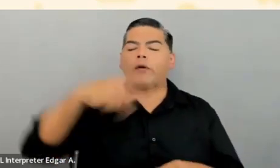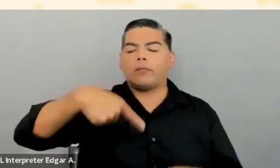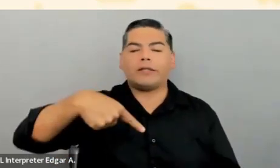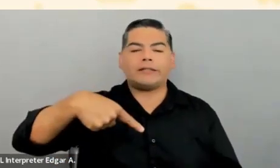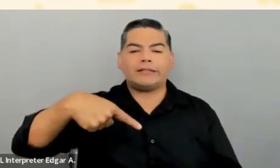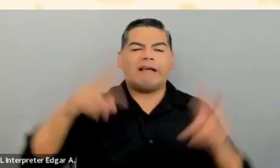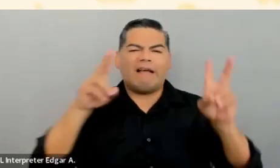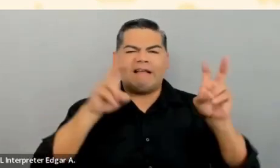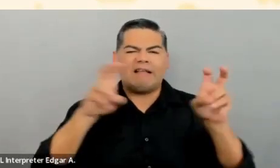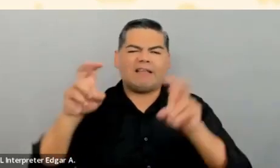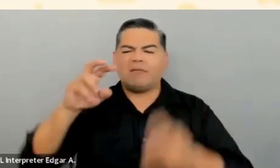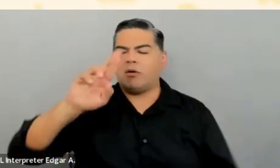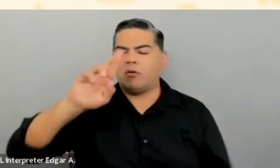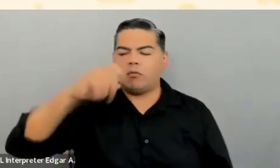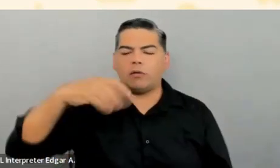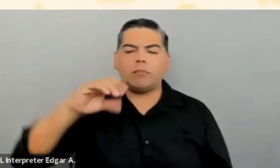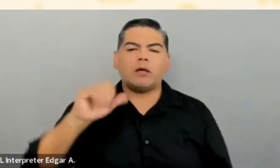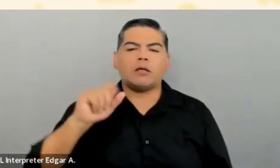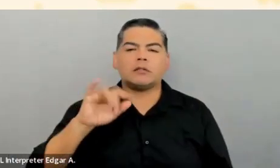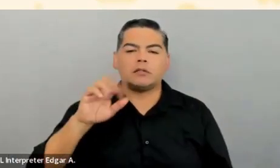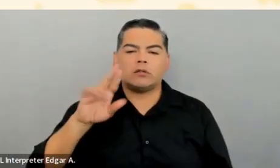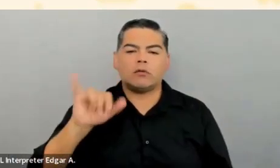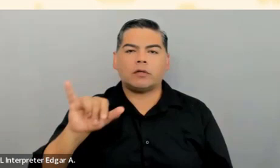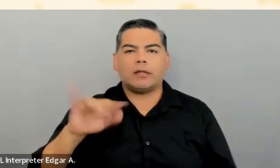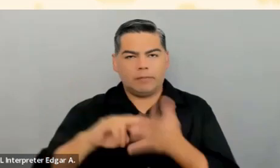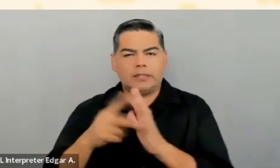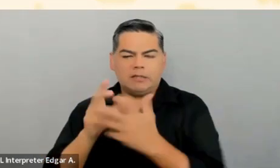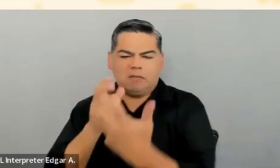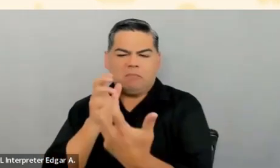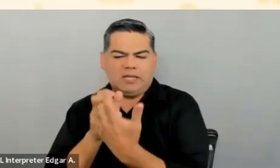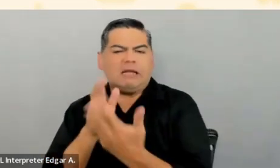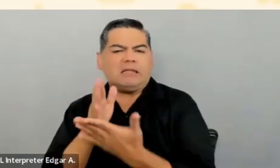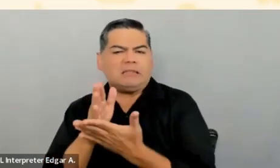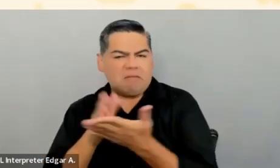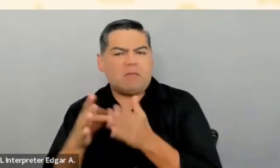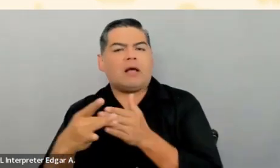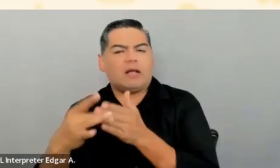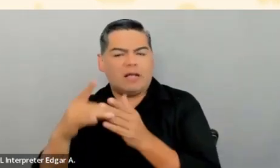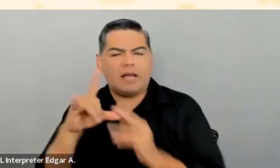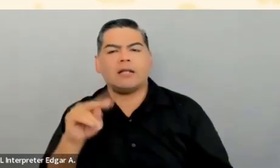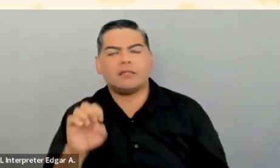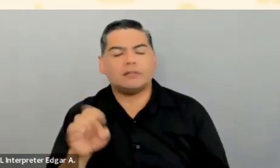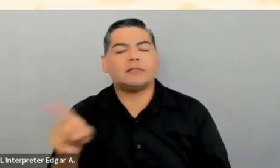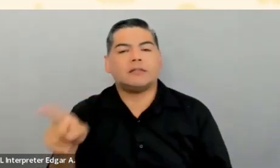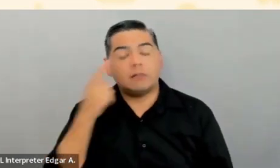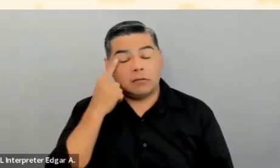And it basically means, meets some guidelines. And we'll get into exactly which ones it does, and does not meet.